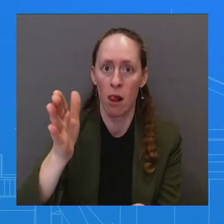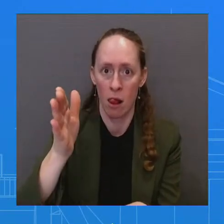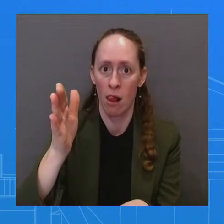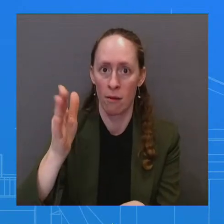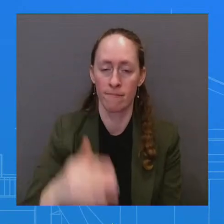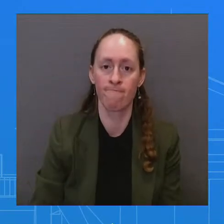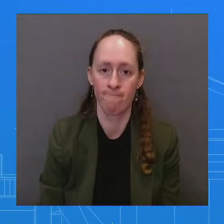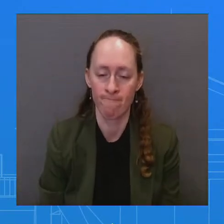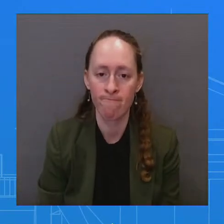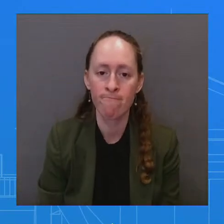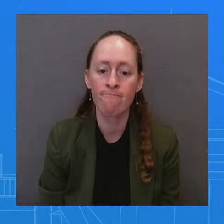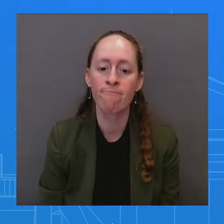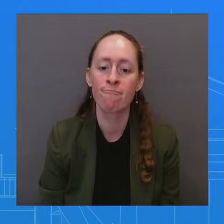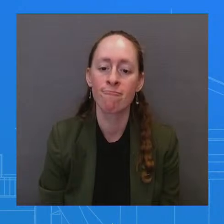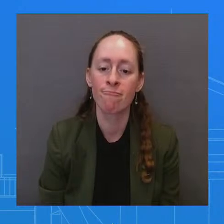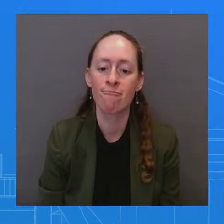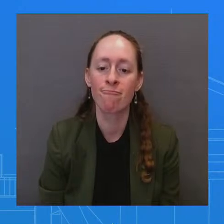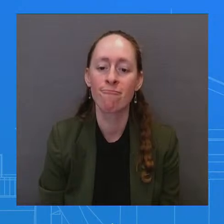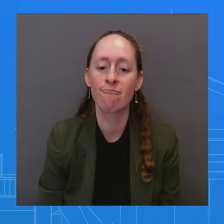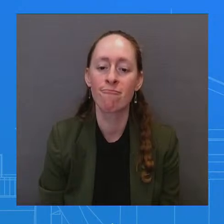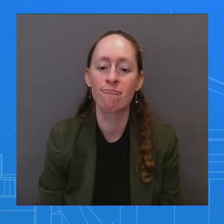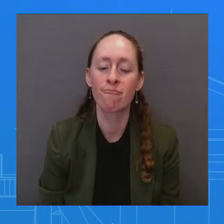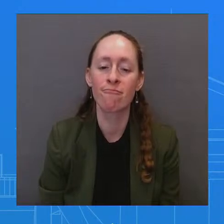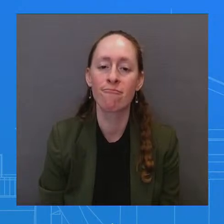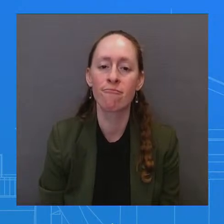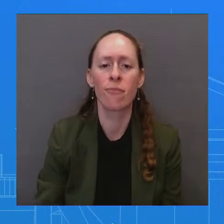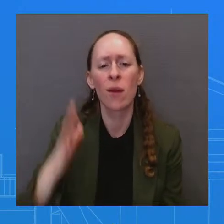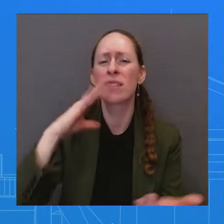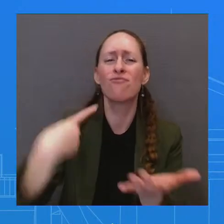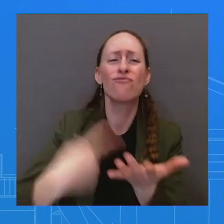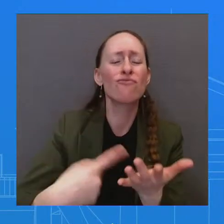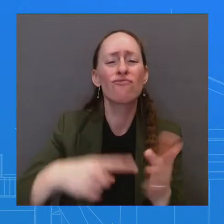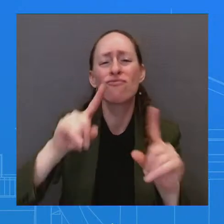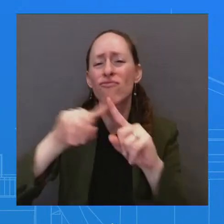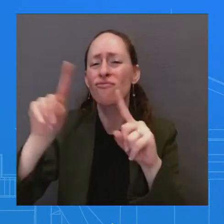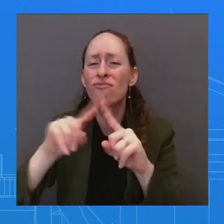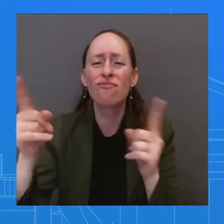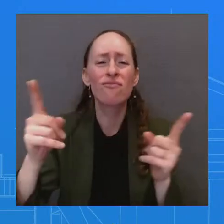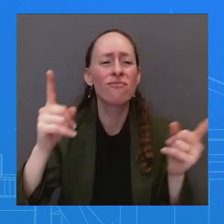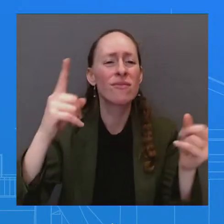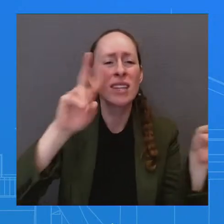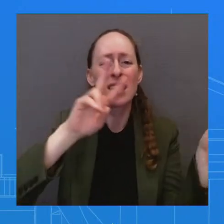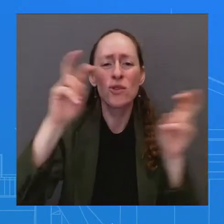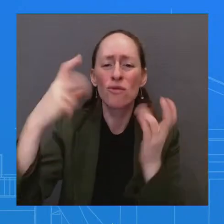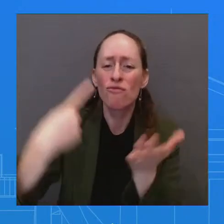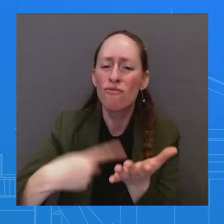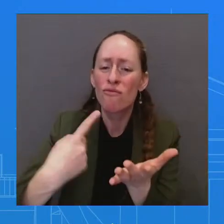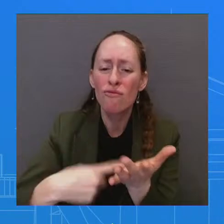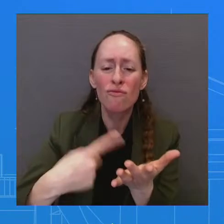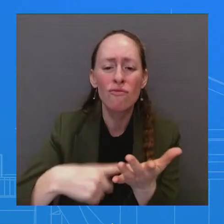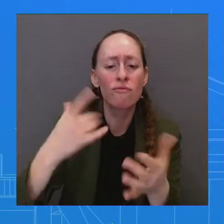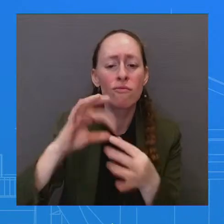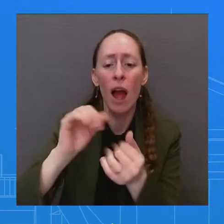with some National Security Council folks, including Jake Sullivan. The Press: No plans to meet with the President or anything like that? Mr. Kirby: No plans to meet with the President.